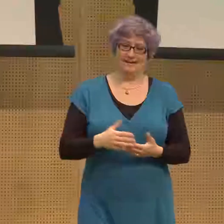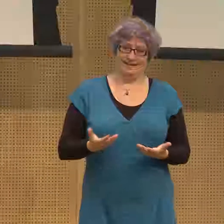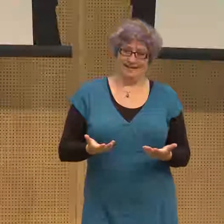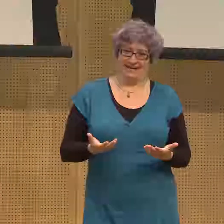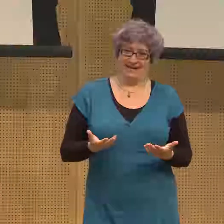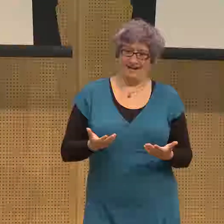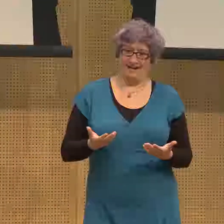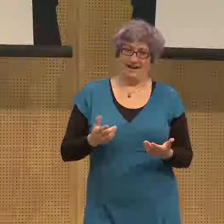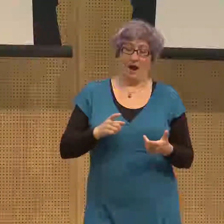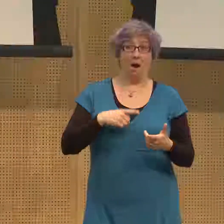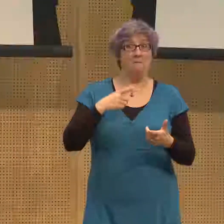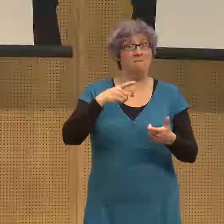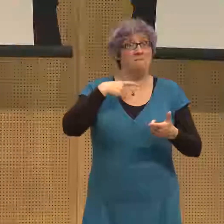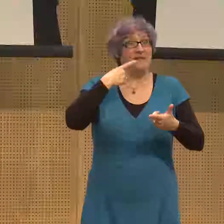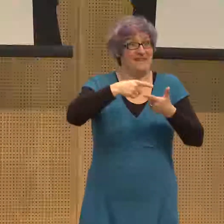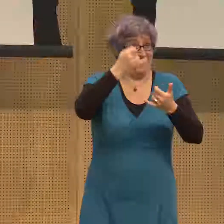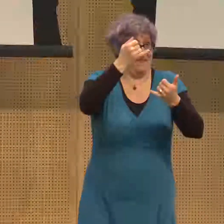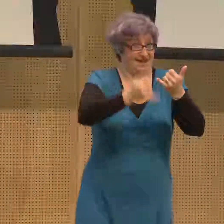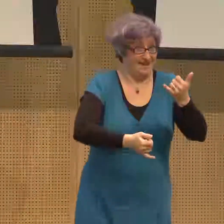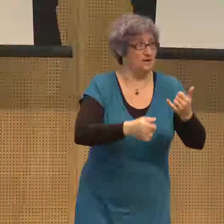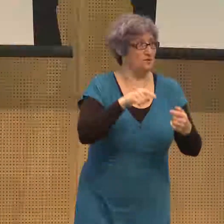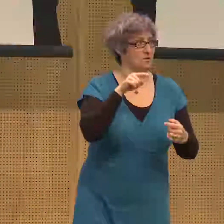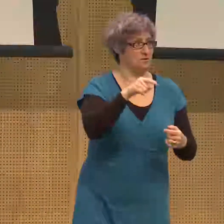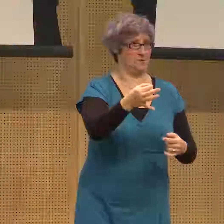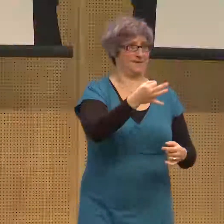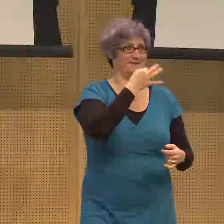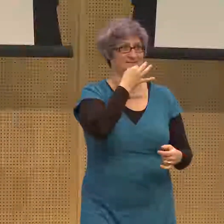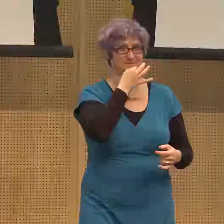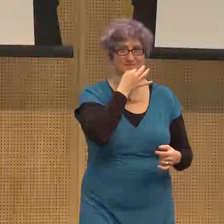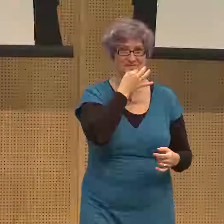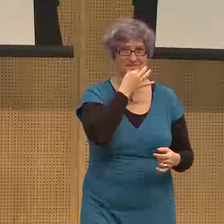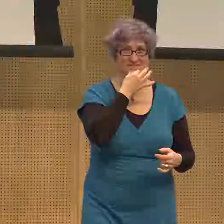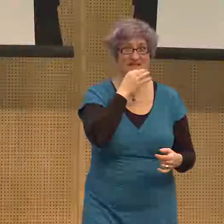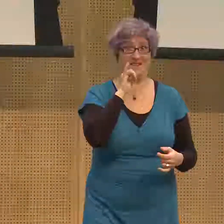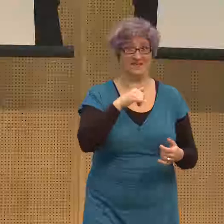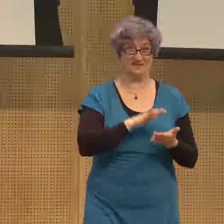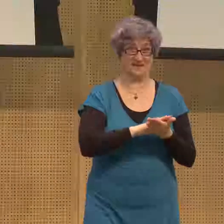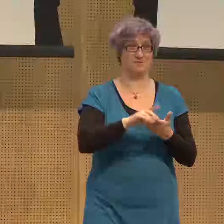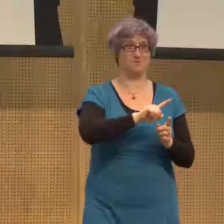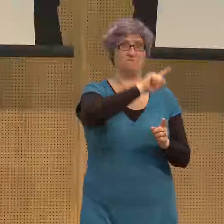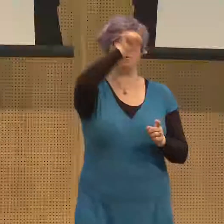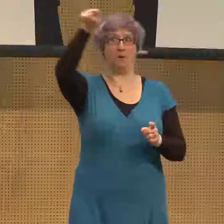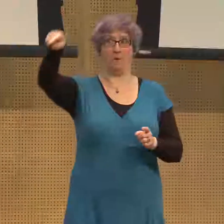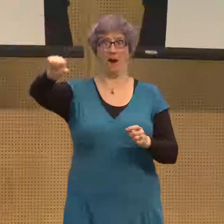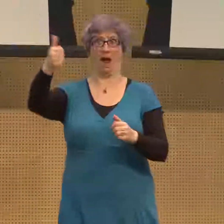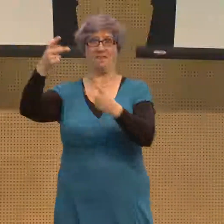in what you're interested in learning. By the end, though, you become the expert,